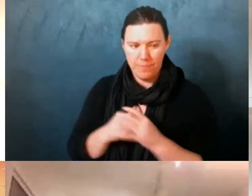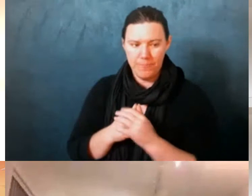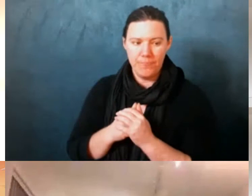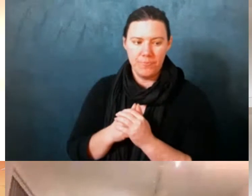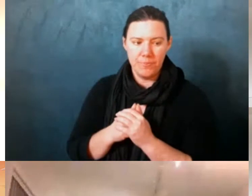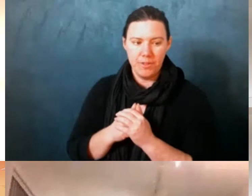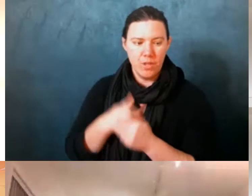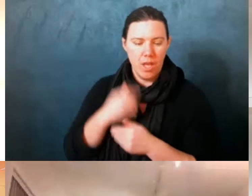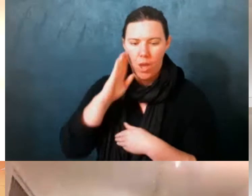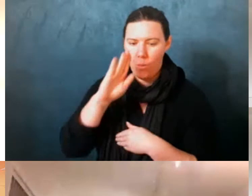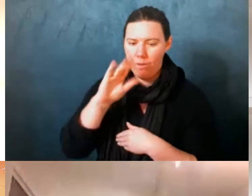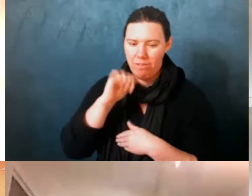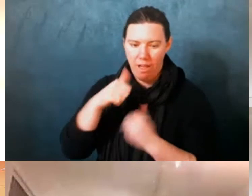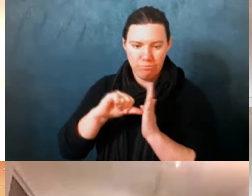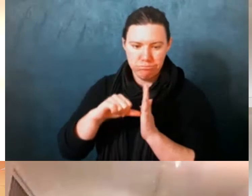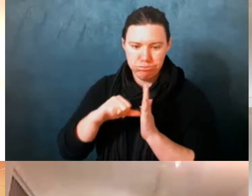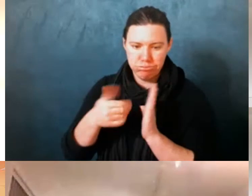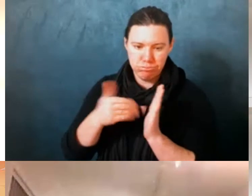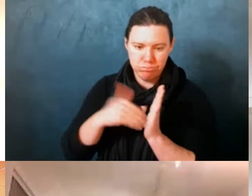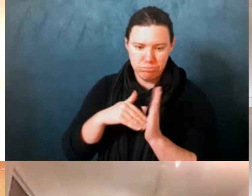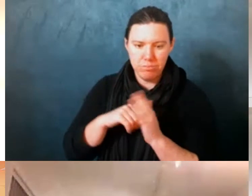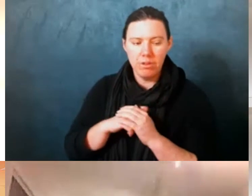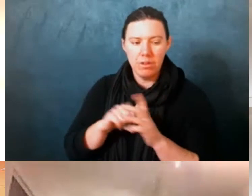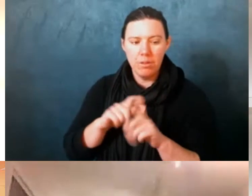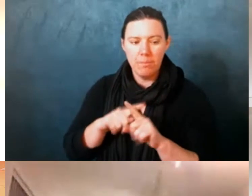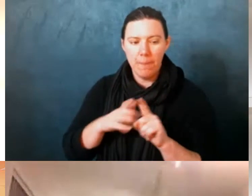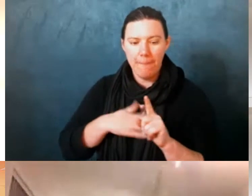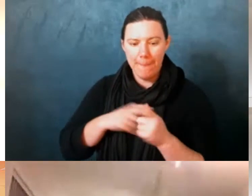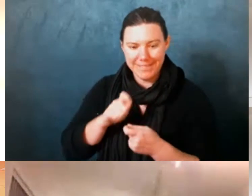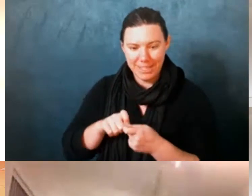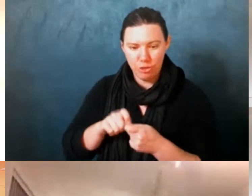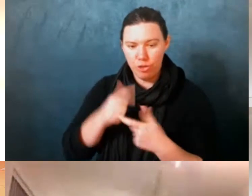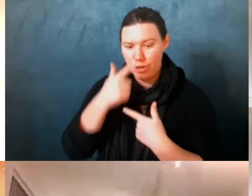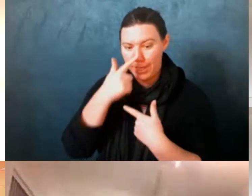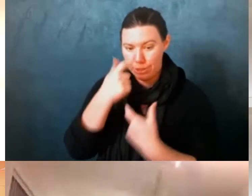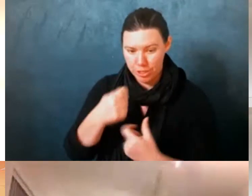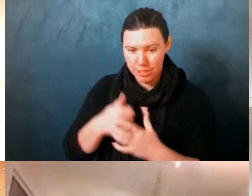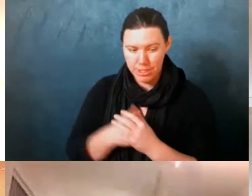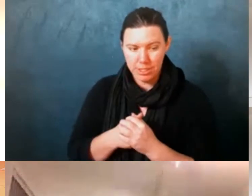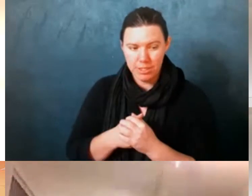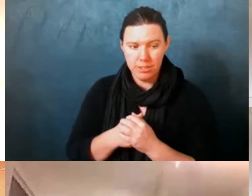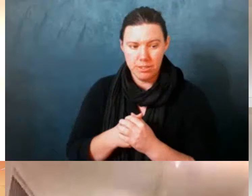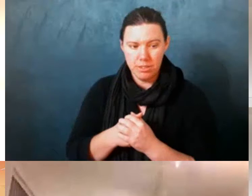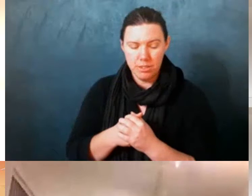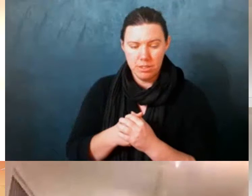I won't reiterate those. My particular interest is in any way